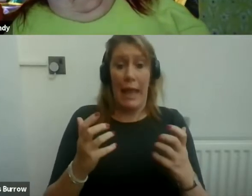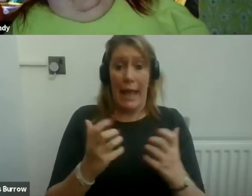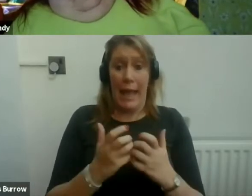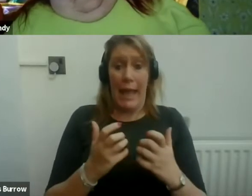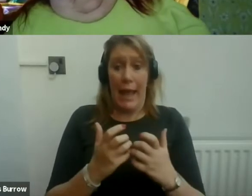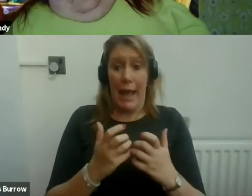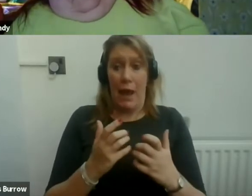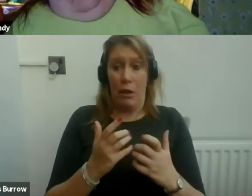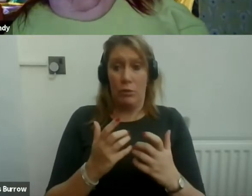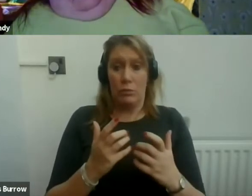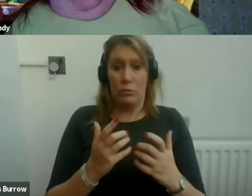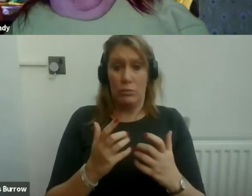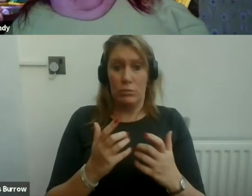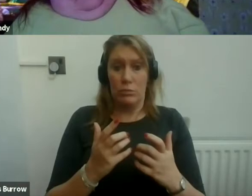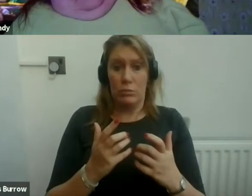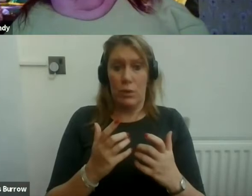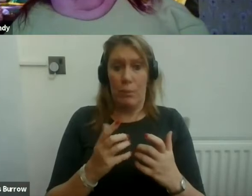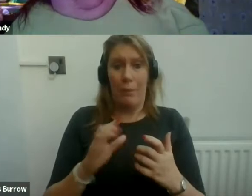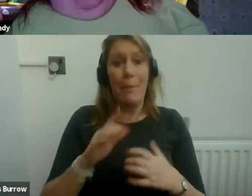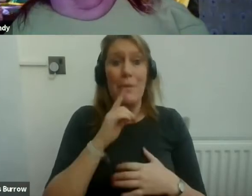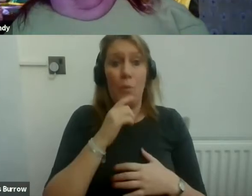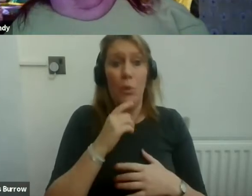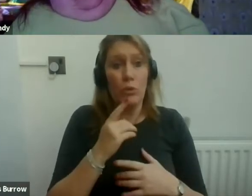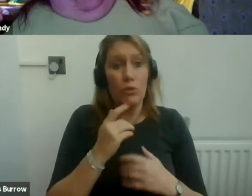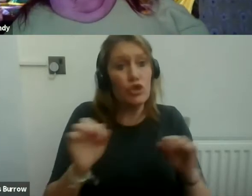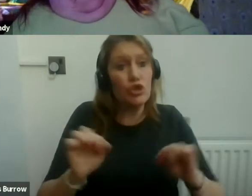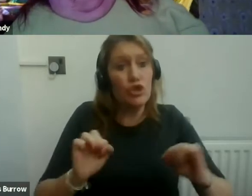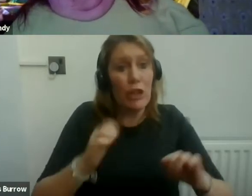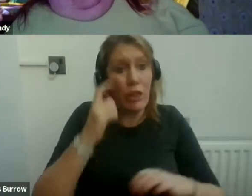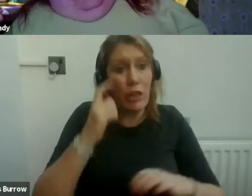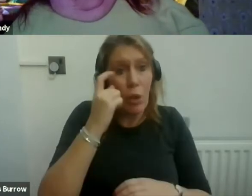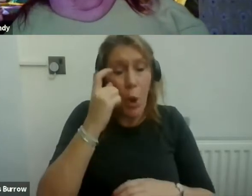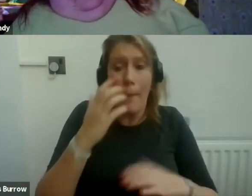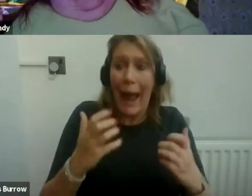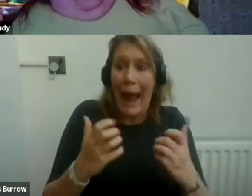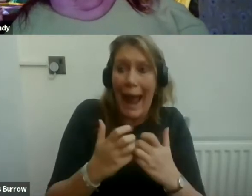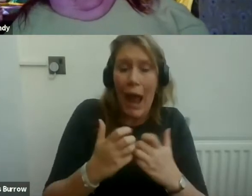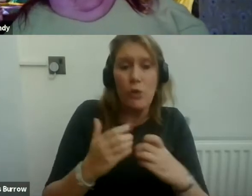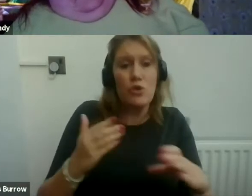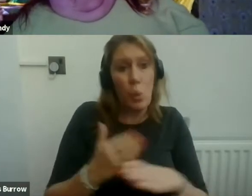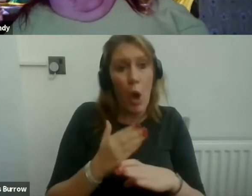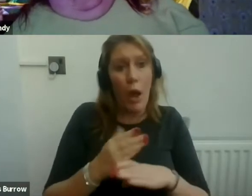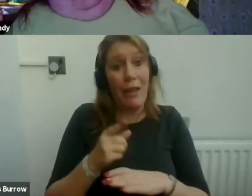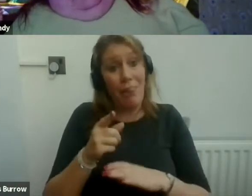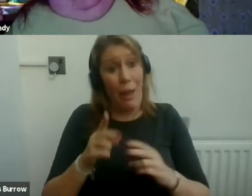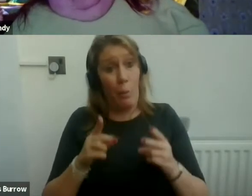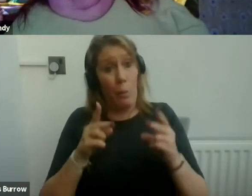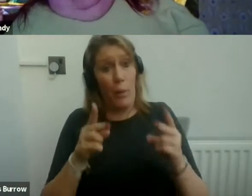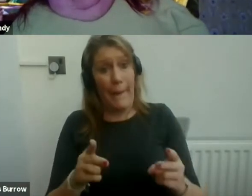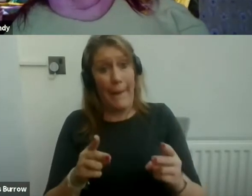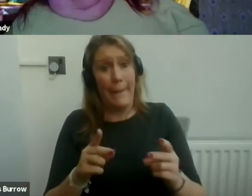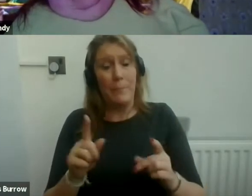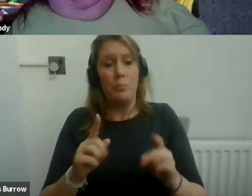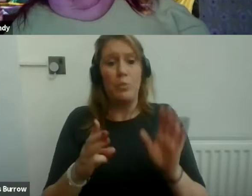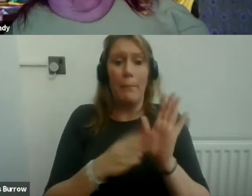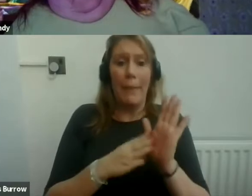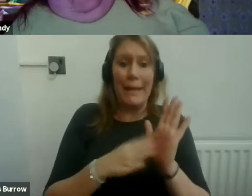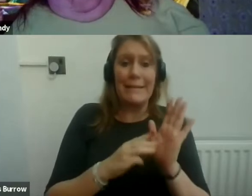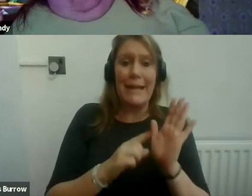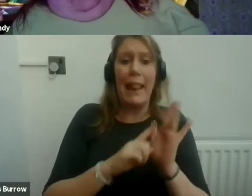haven't considered working in this way before. Because it is innovative but what Mandy has done and Liz and Bee have done